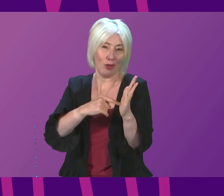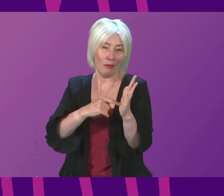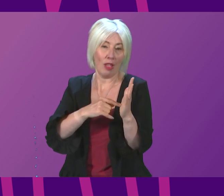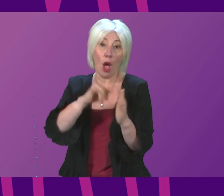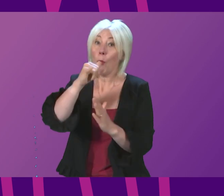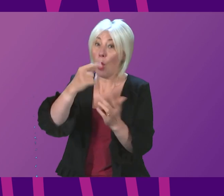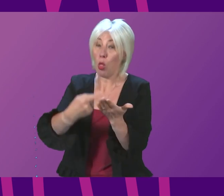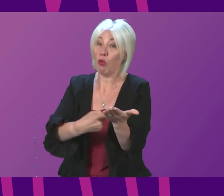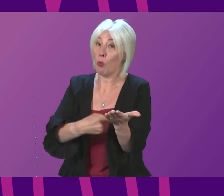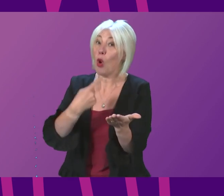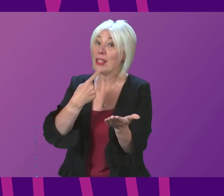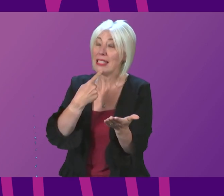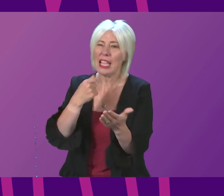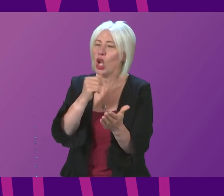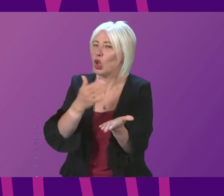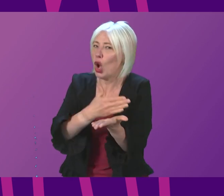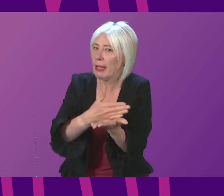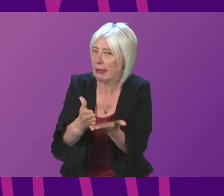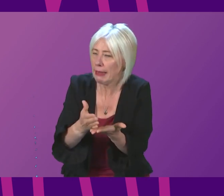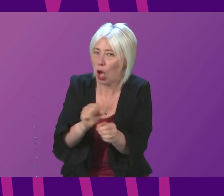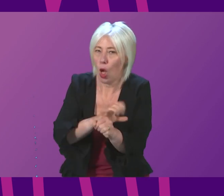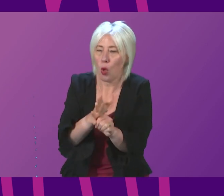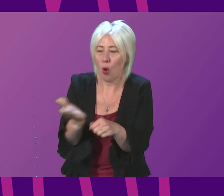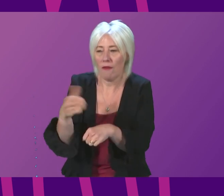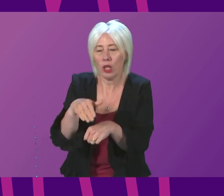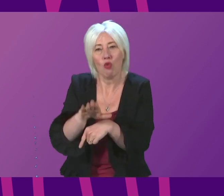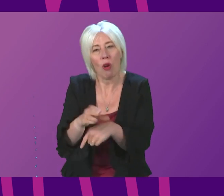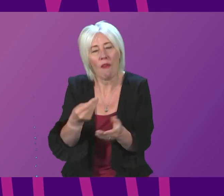it clear that it is not clear where the Covid recovery money is going to be spent, and that